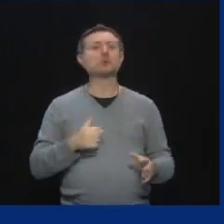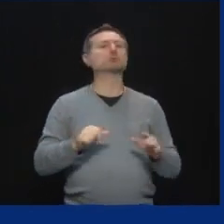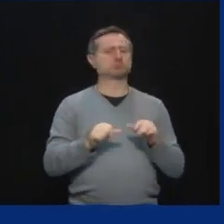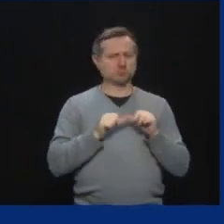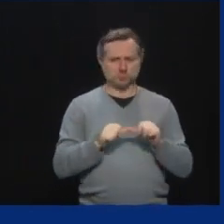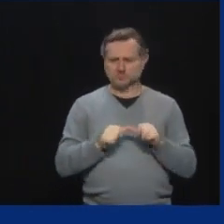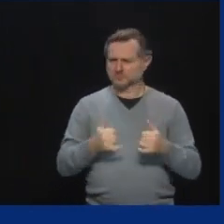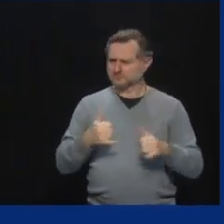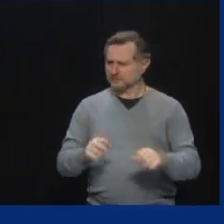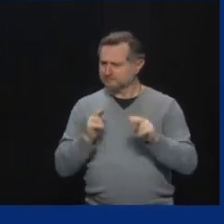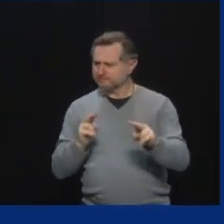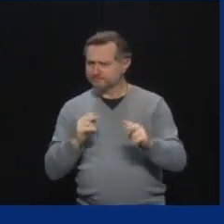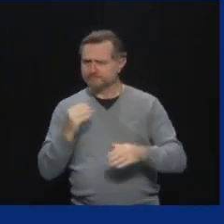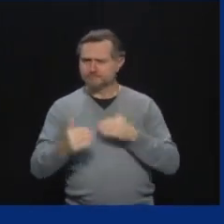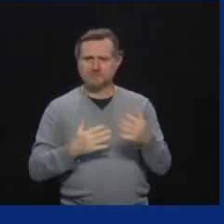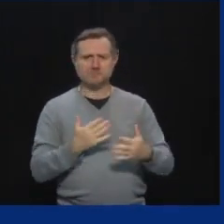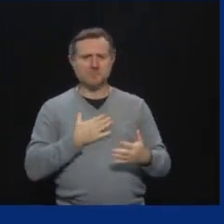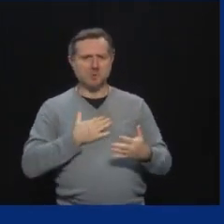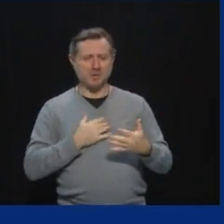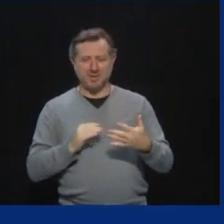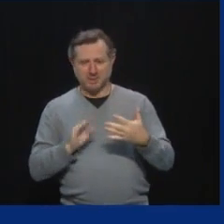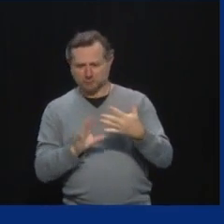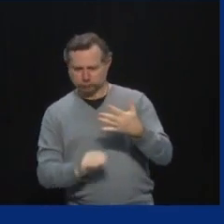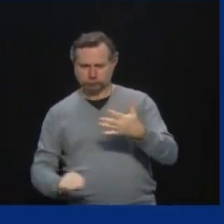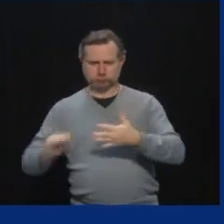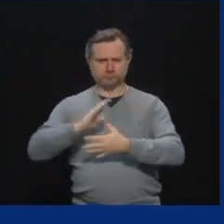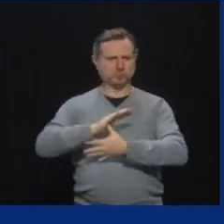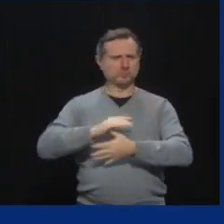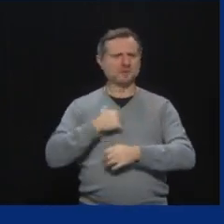because it is so true, protect the people of the state, protect their